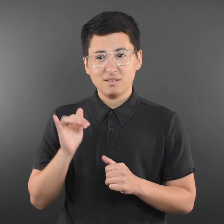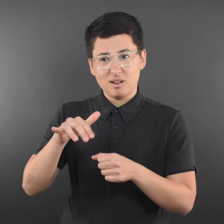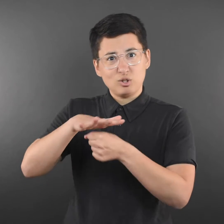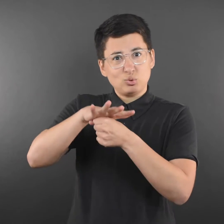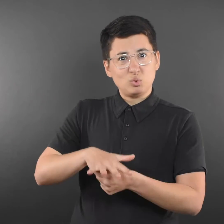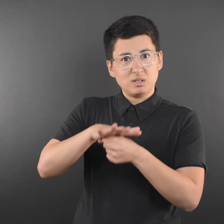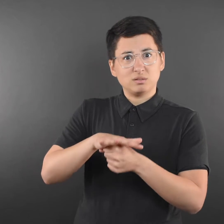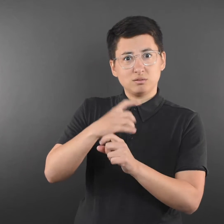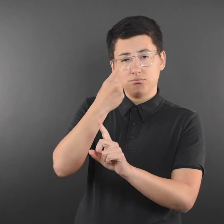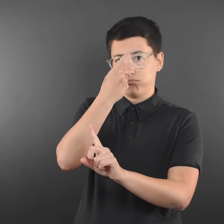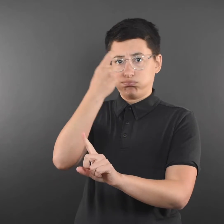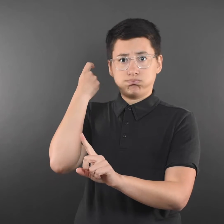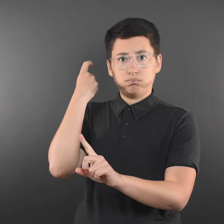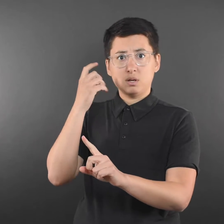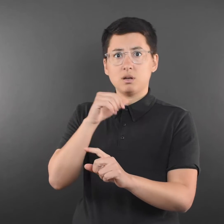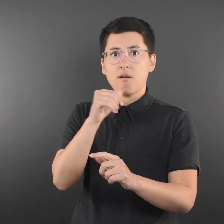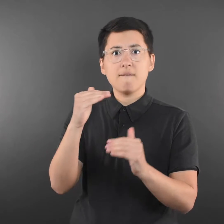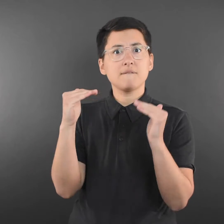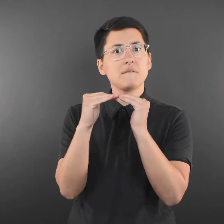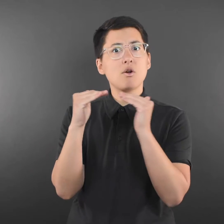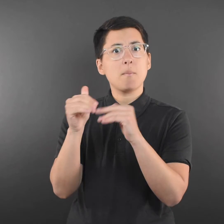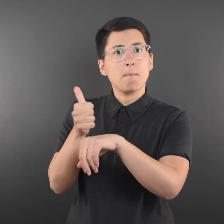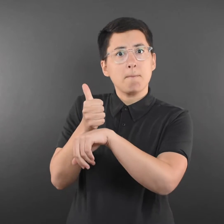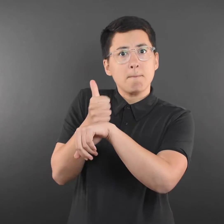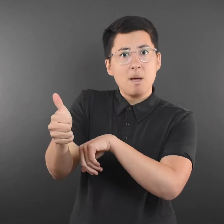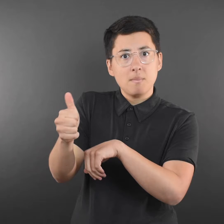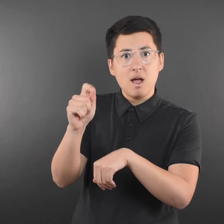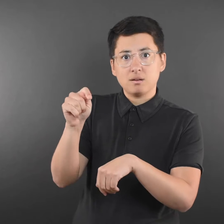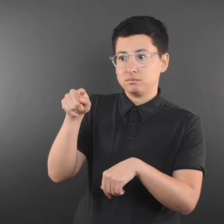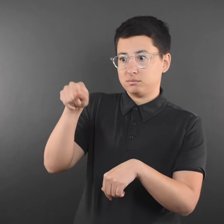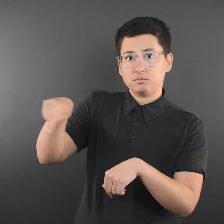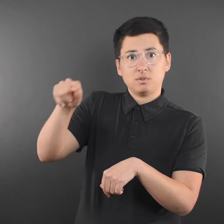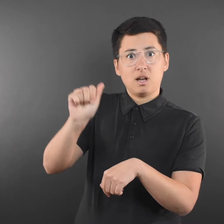The stress and trauma of unfair blame directed at members of the